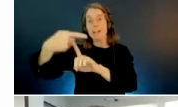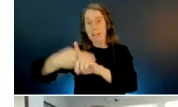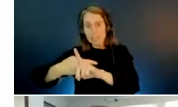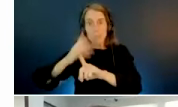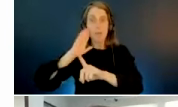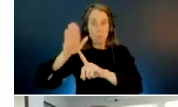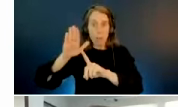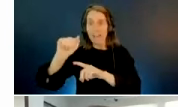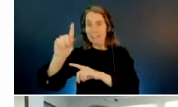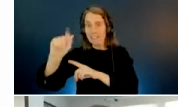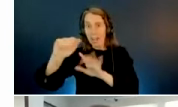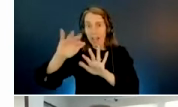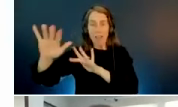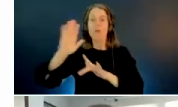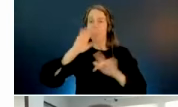maggie we got anything i don't i think maybe not